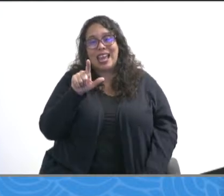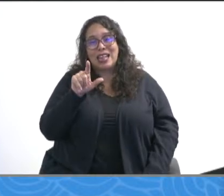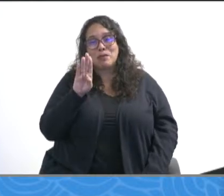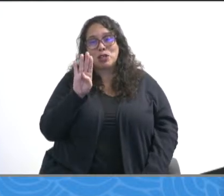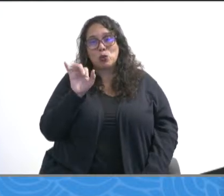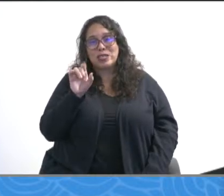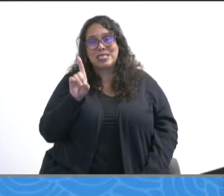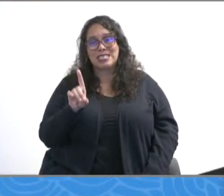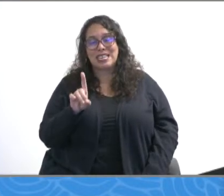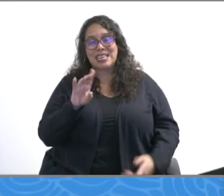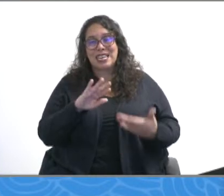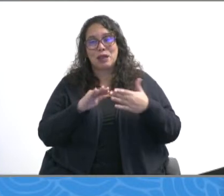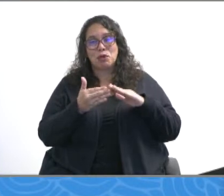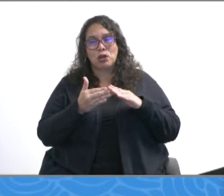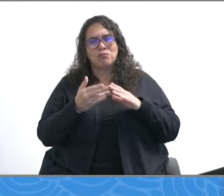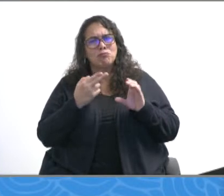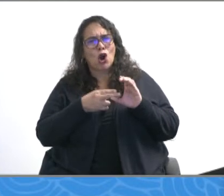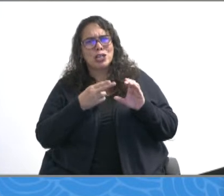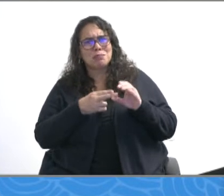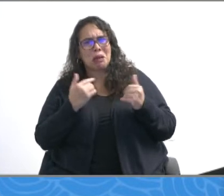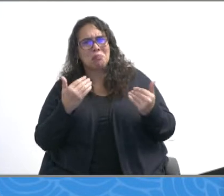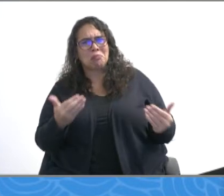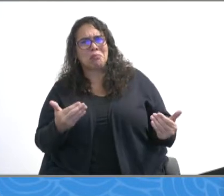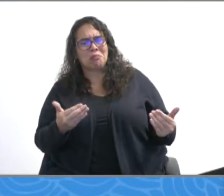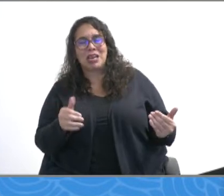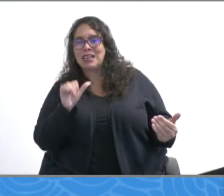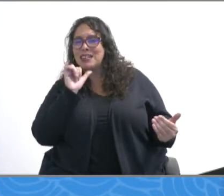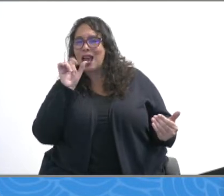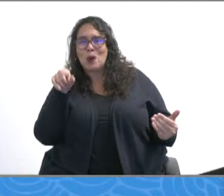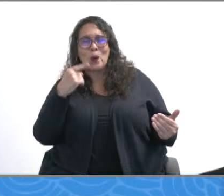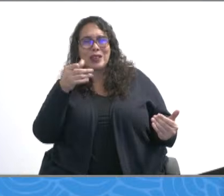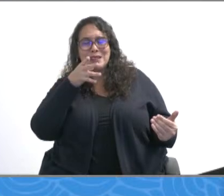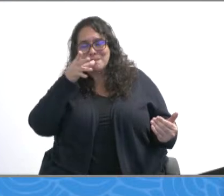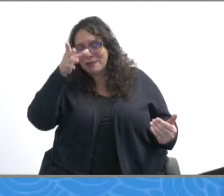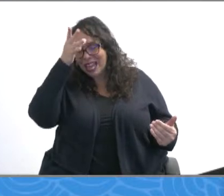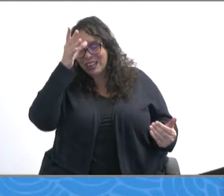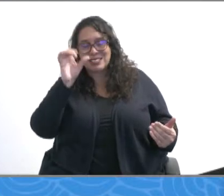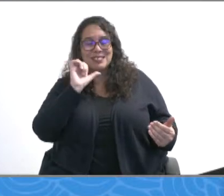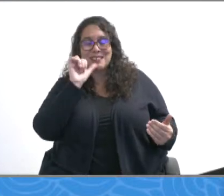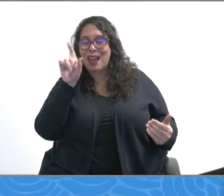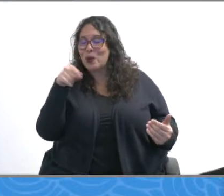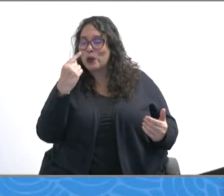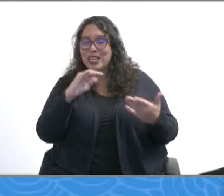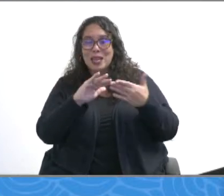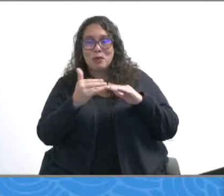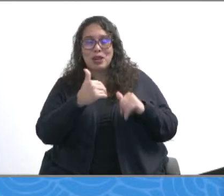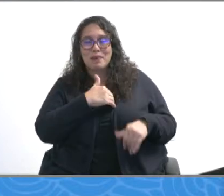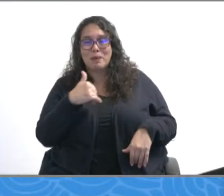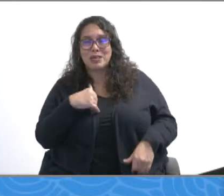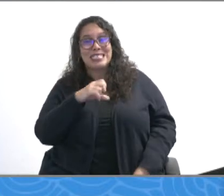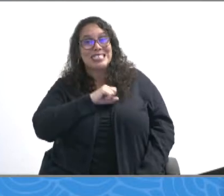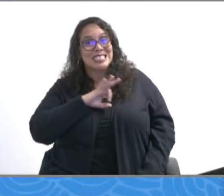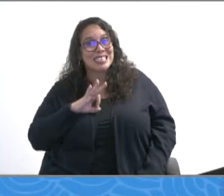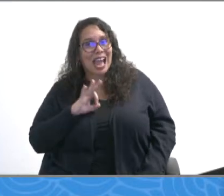to participate as well. And this is not just parents, not just community members, but we're also asking staff as well to engage with this,